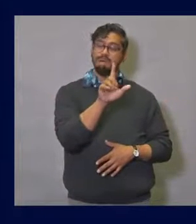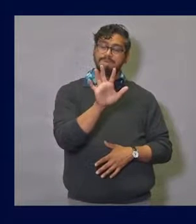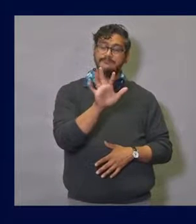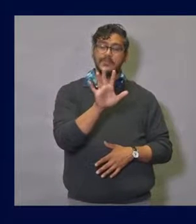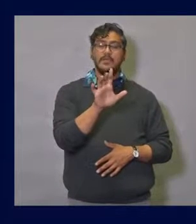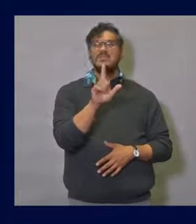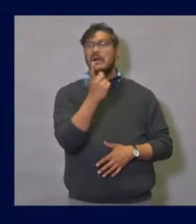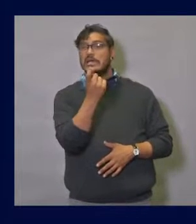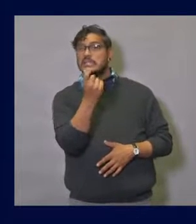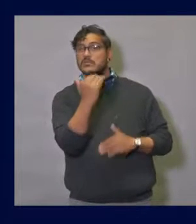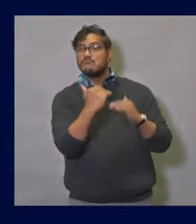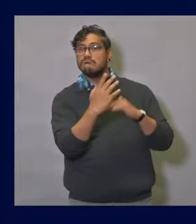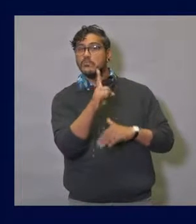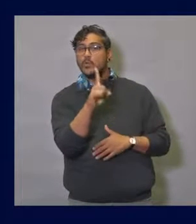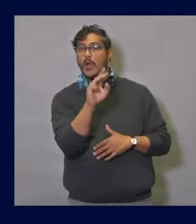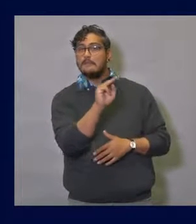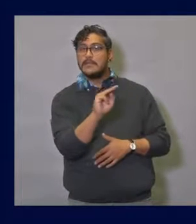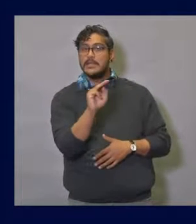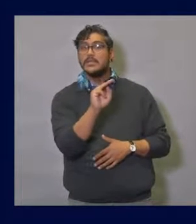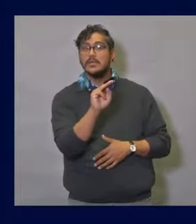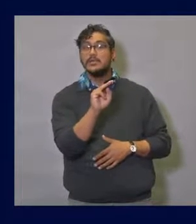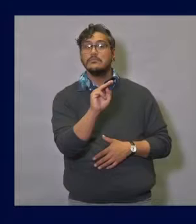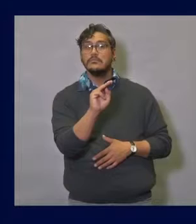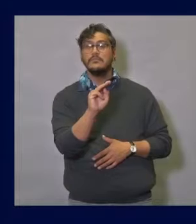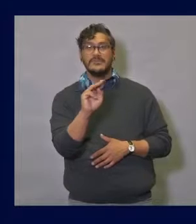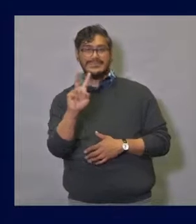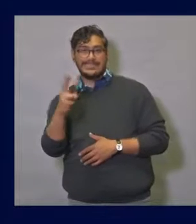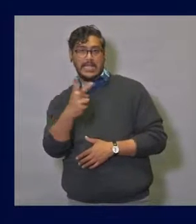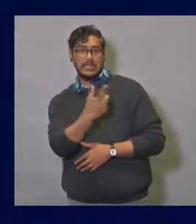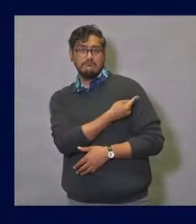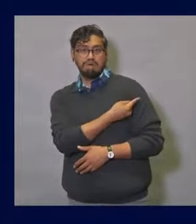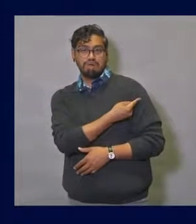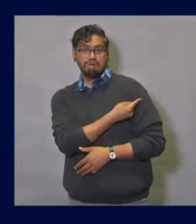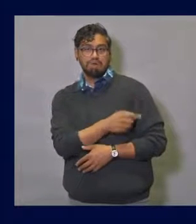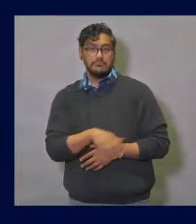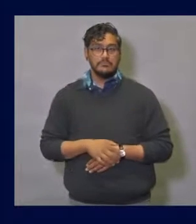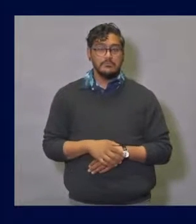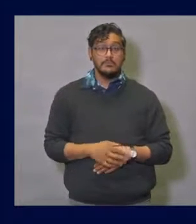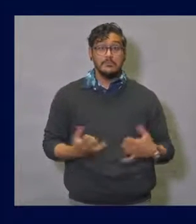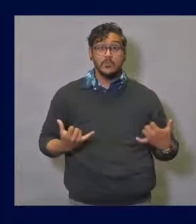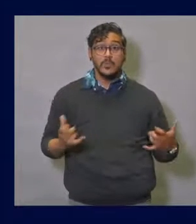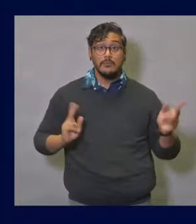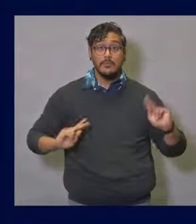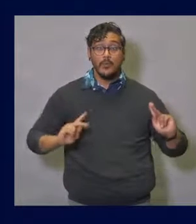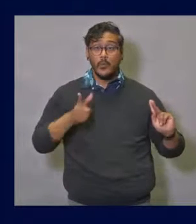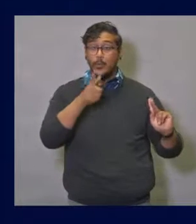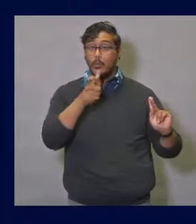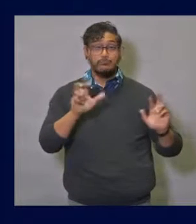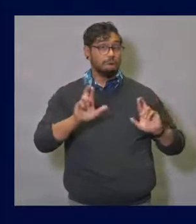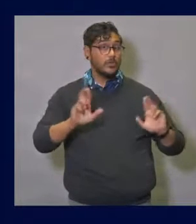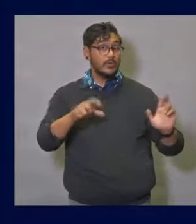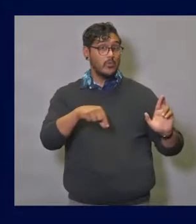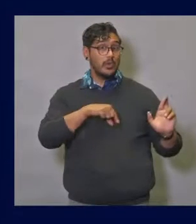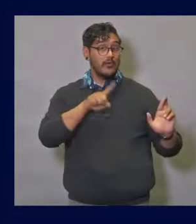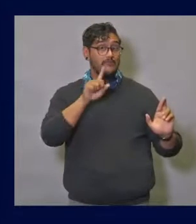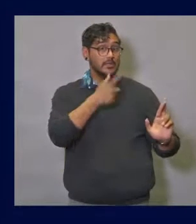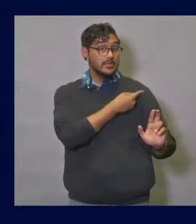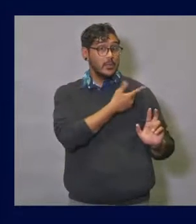OF THESE, SLIGHTLY OVER A